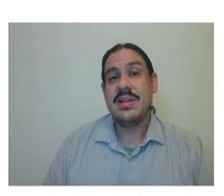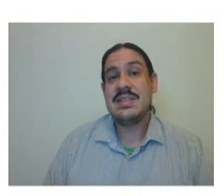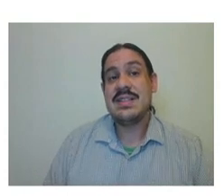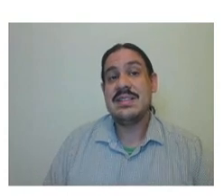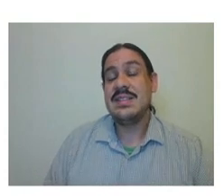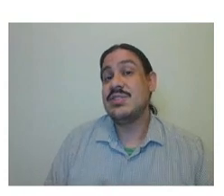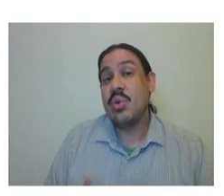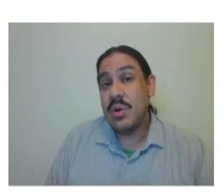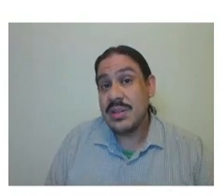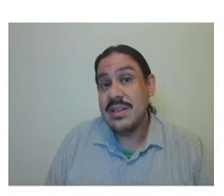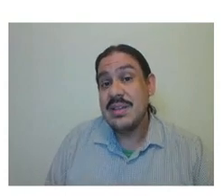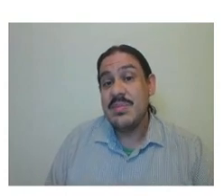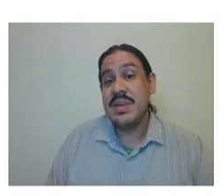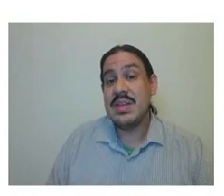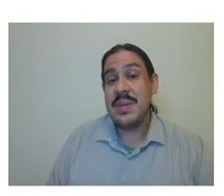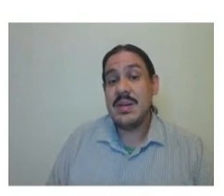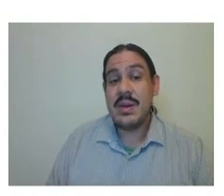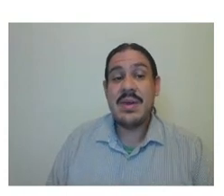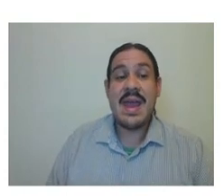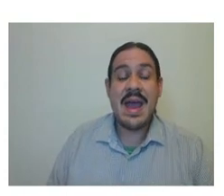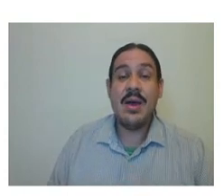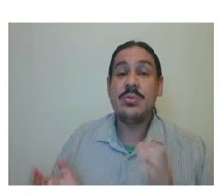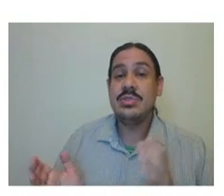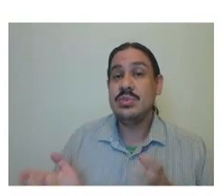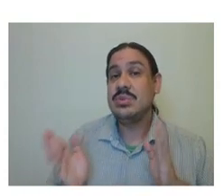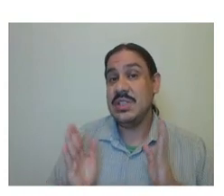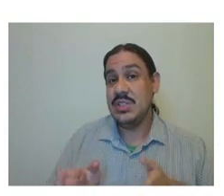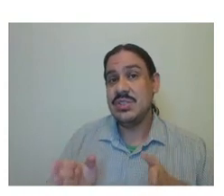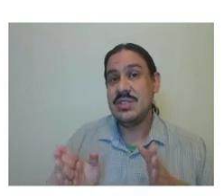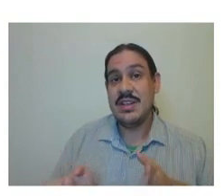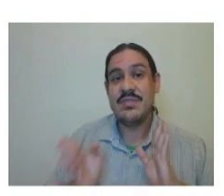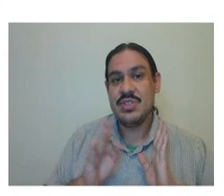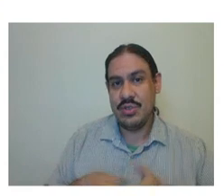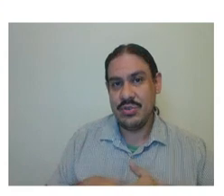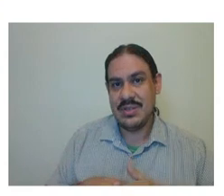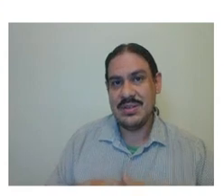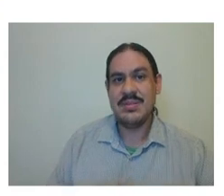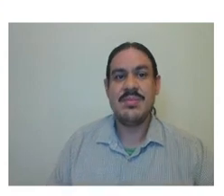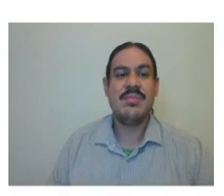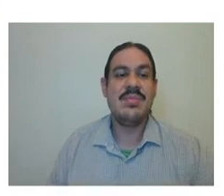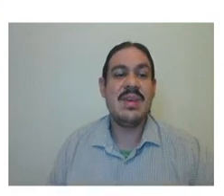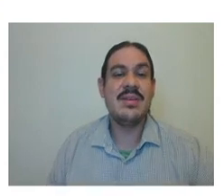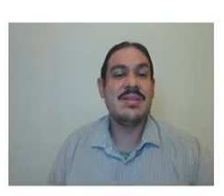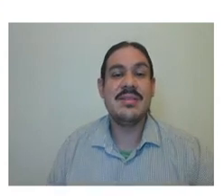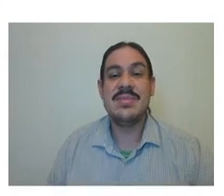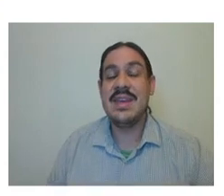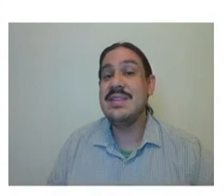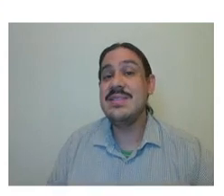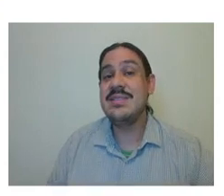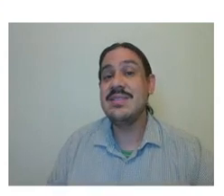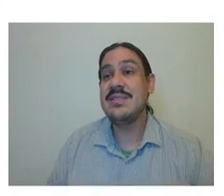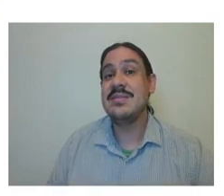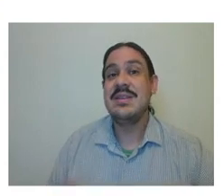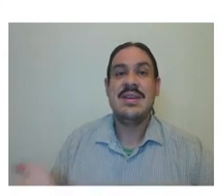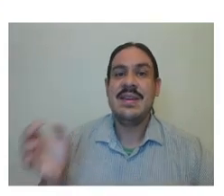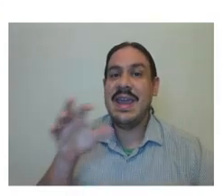1800s and early until the 1950s education